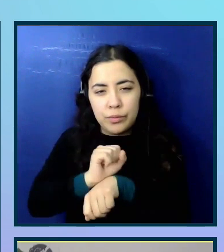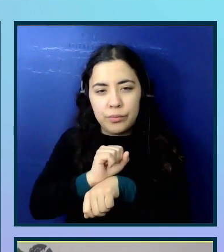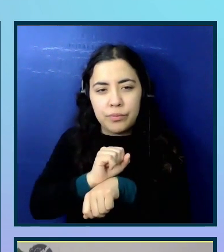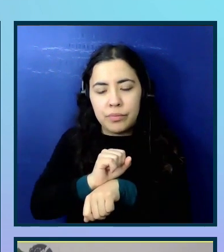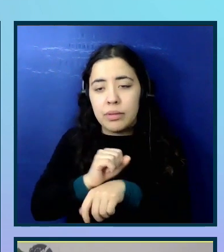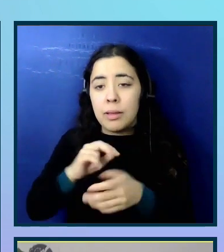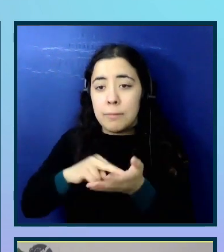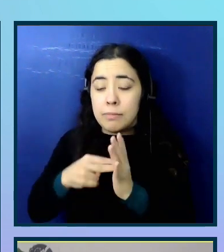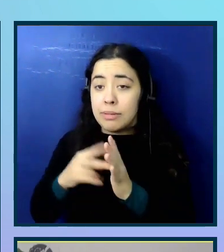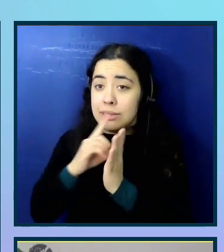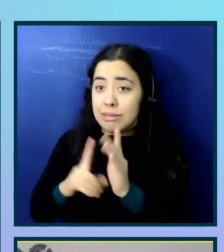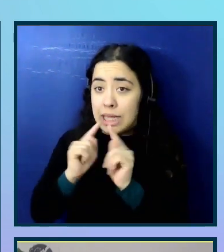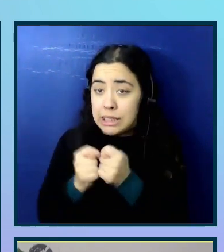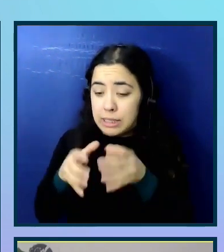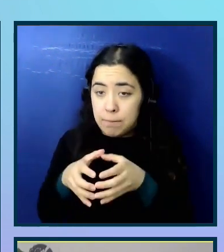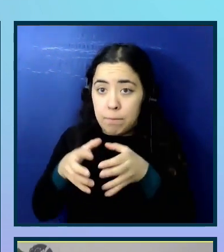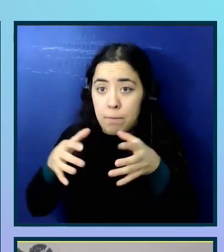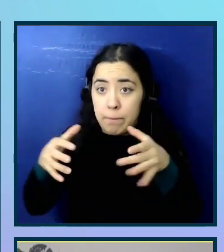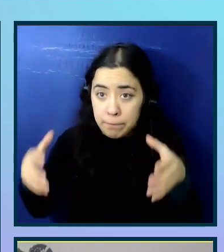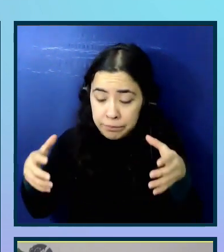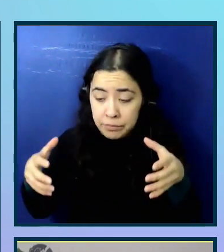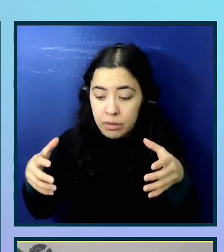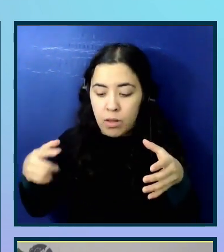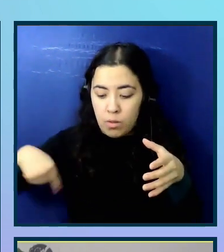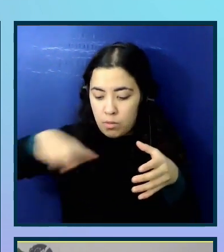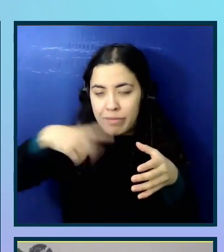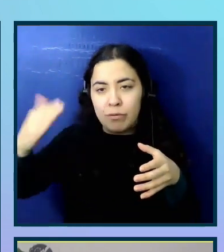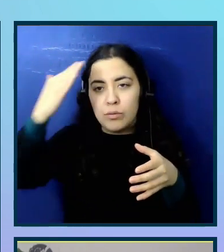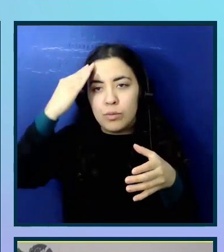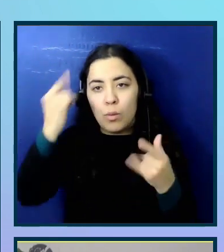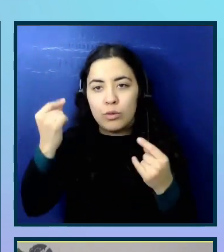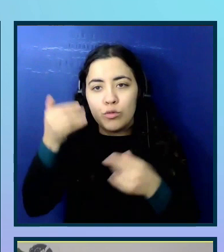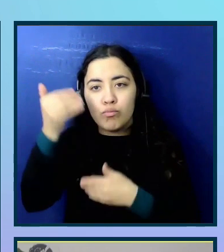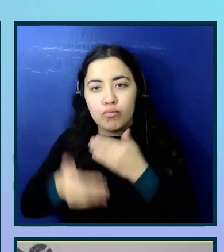we have example of how we should do things. And it also helps not forget about accessibility